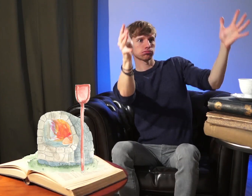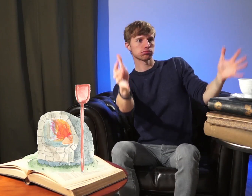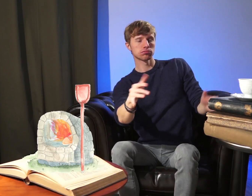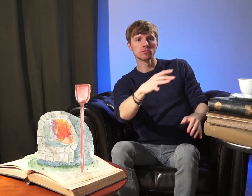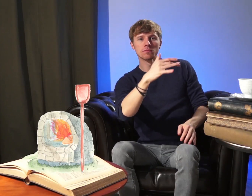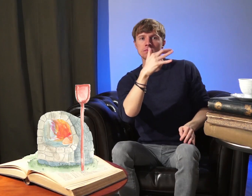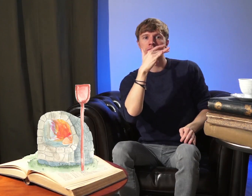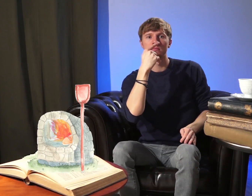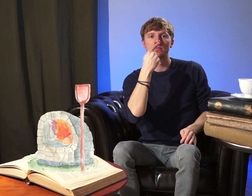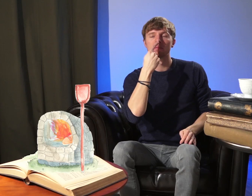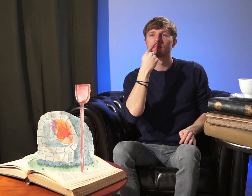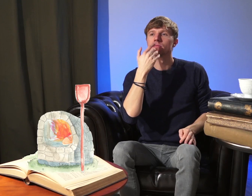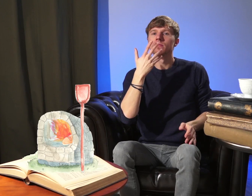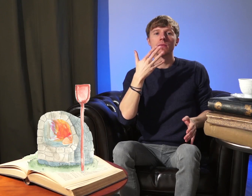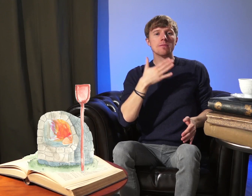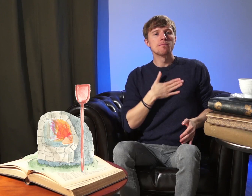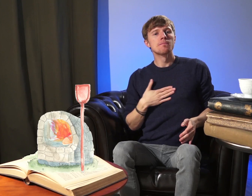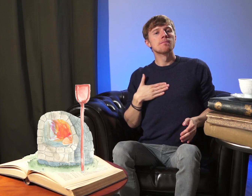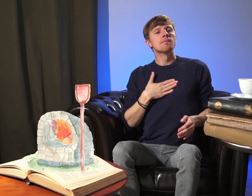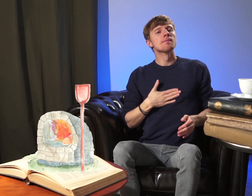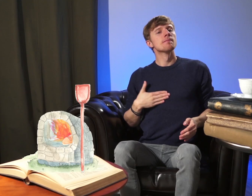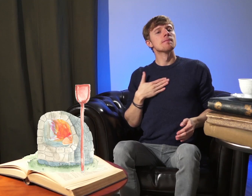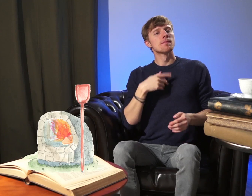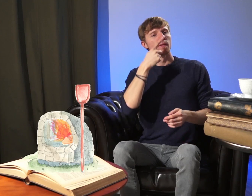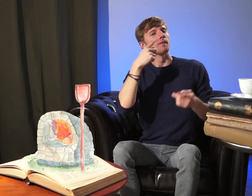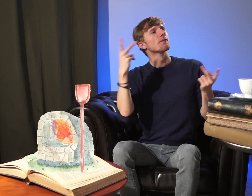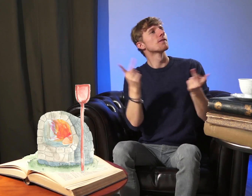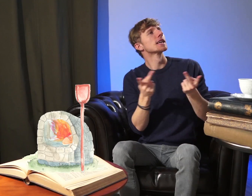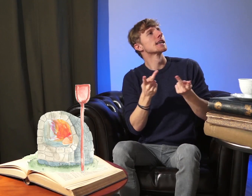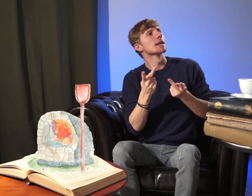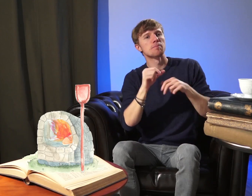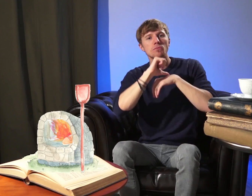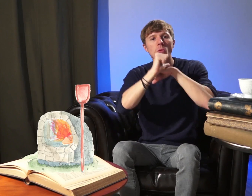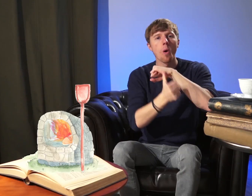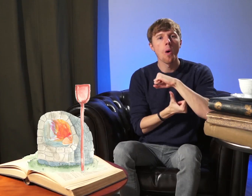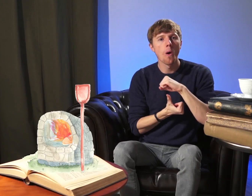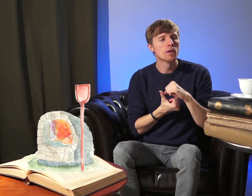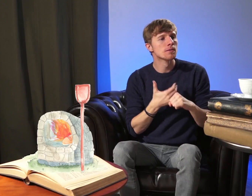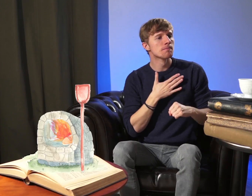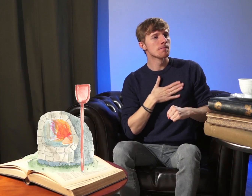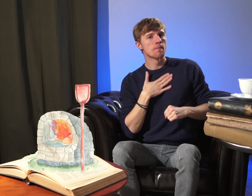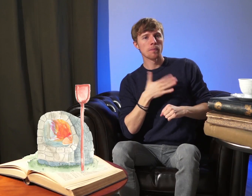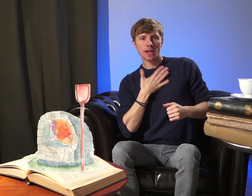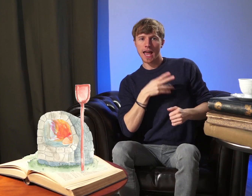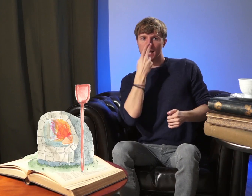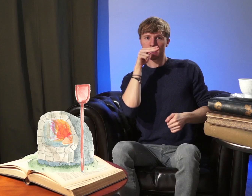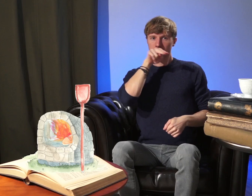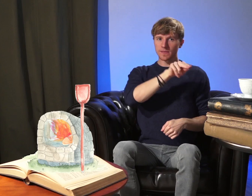The scent of freshly baked bread arose from it. So the girl opened the oven door.